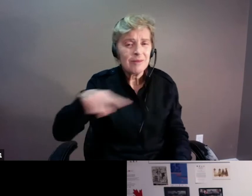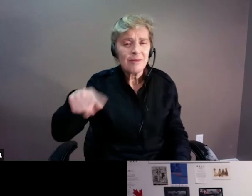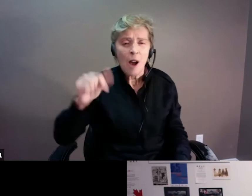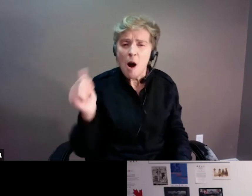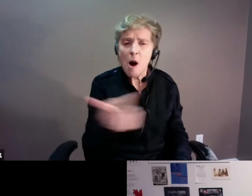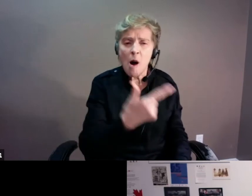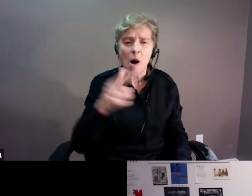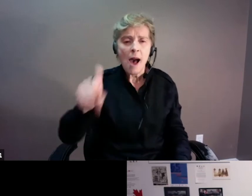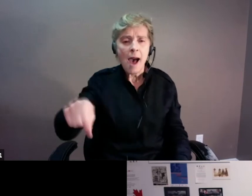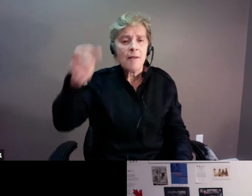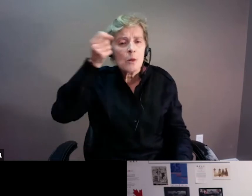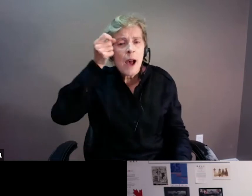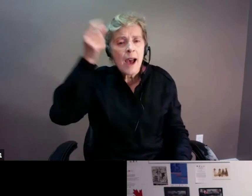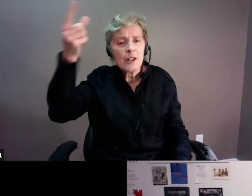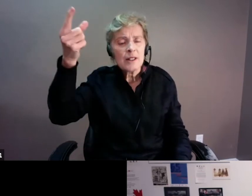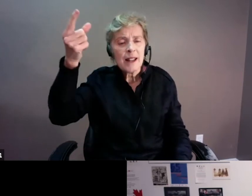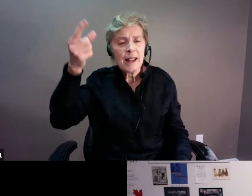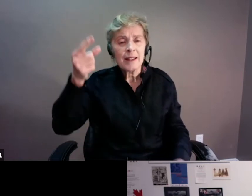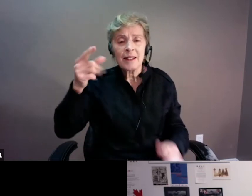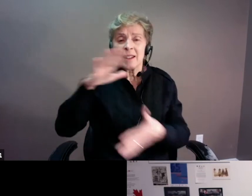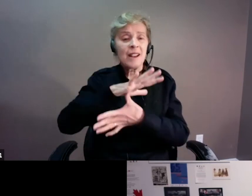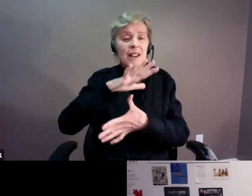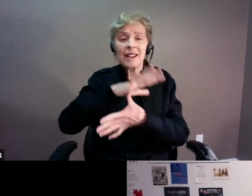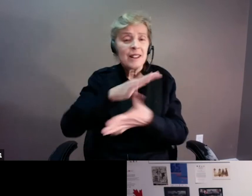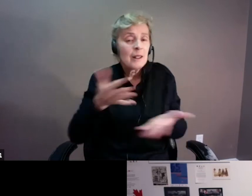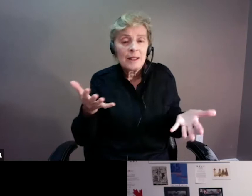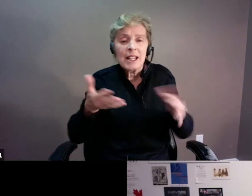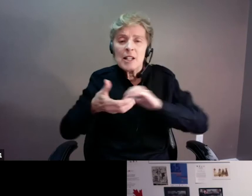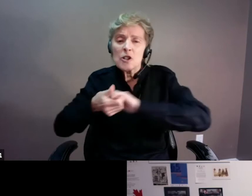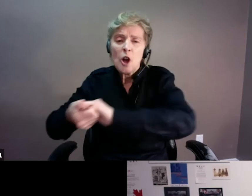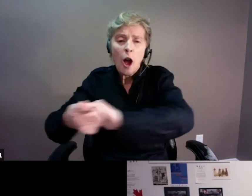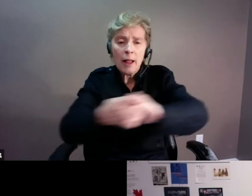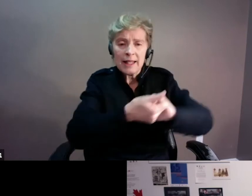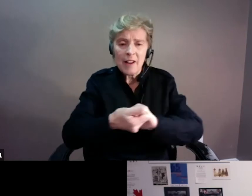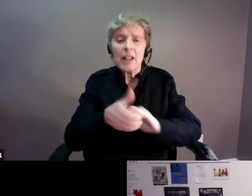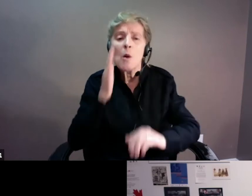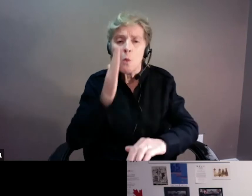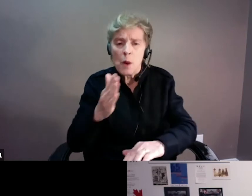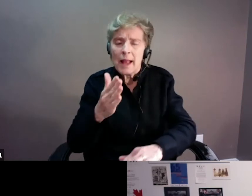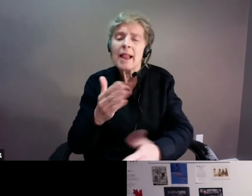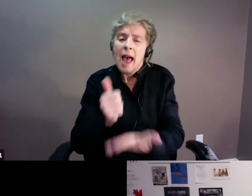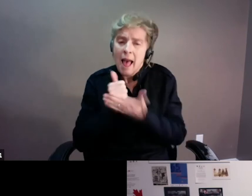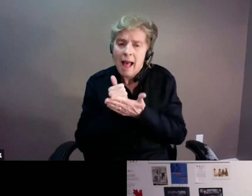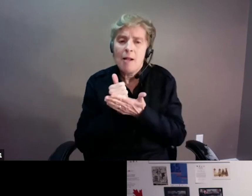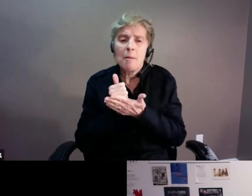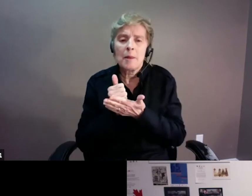how solidarity is actually in our self-interest, that solidarity is not something we're doing